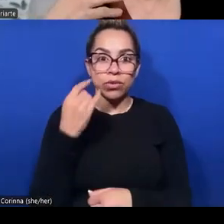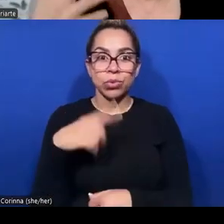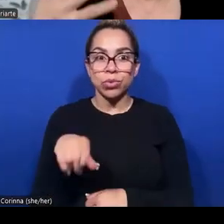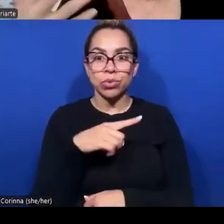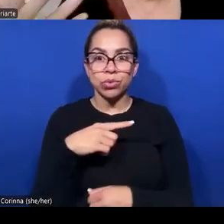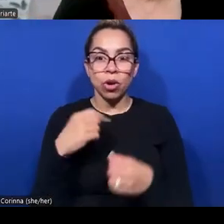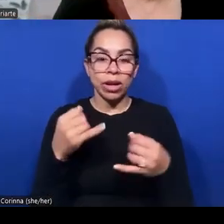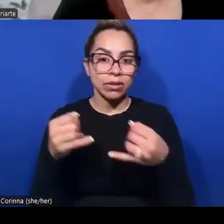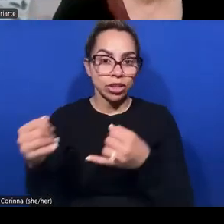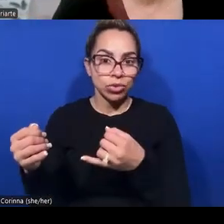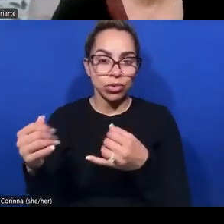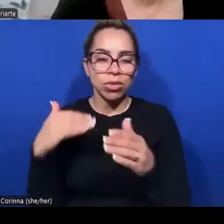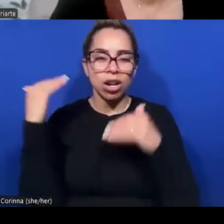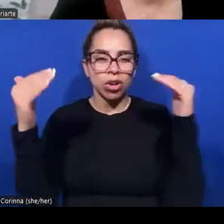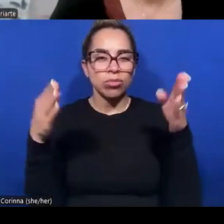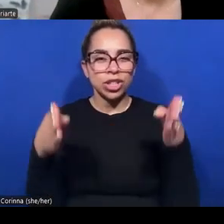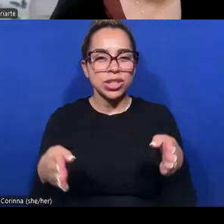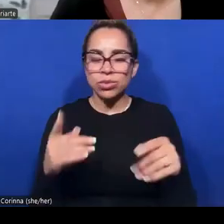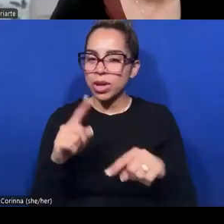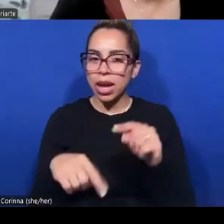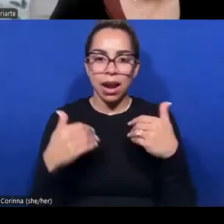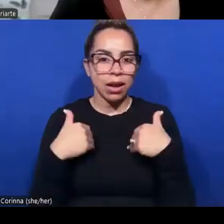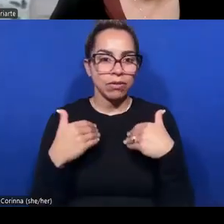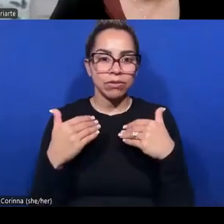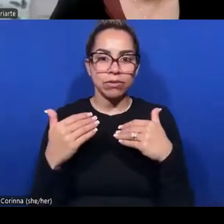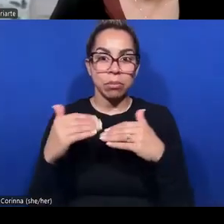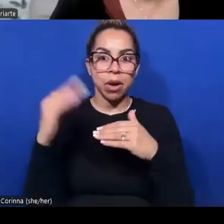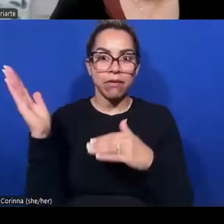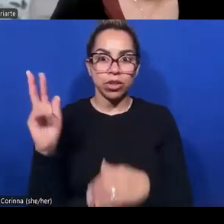an adult individual, you can't have more than $2,000 in resources.